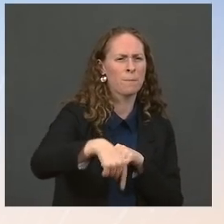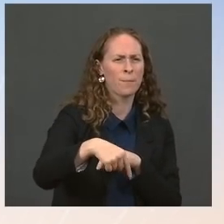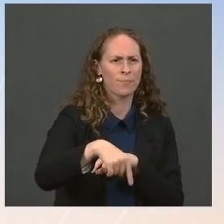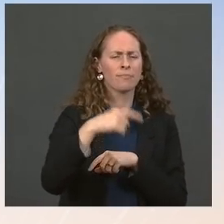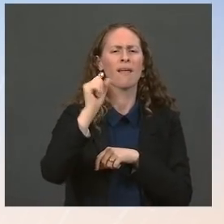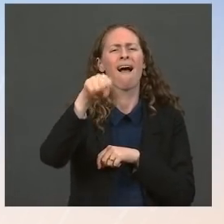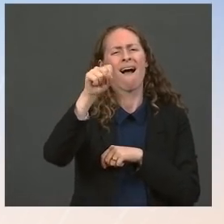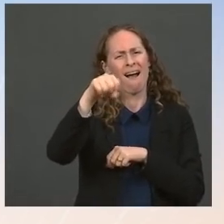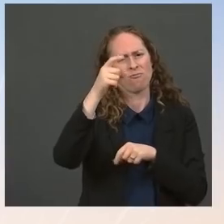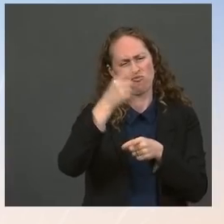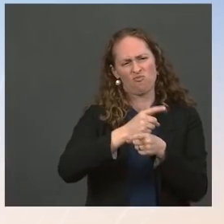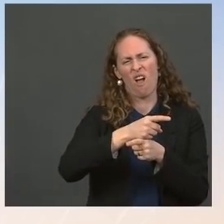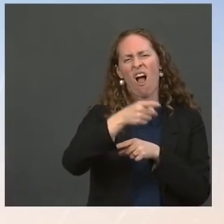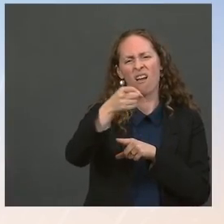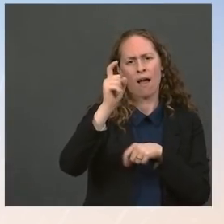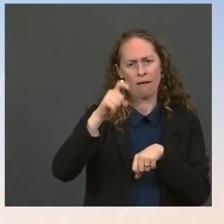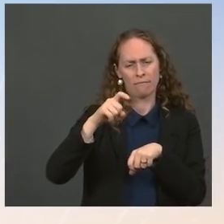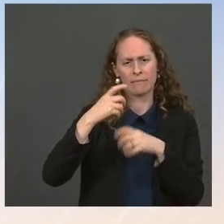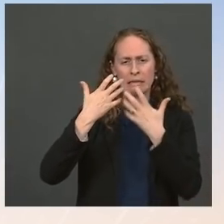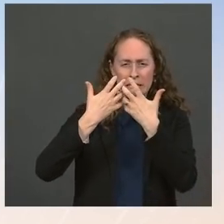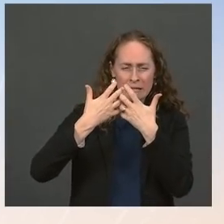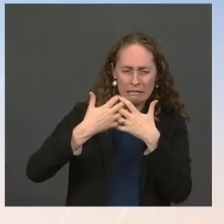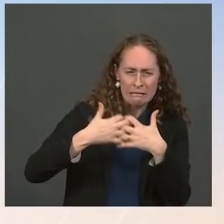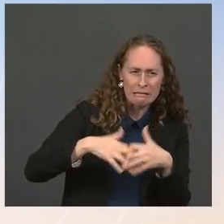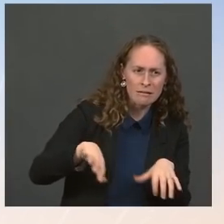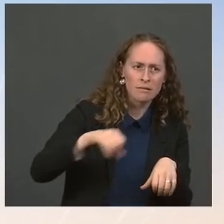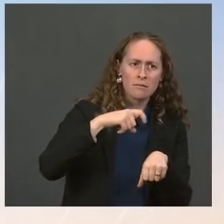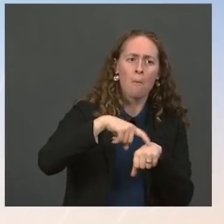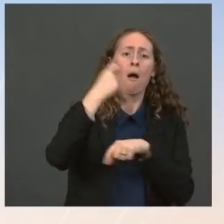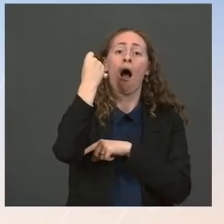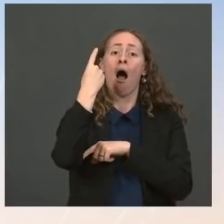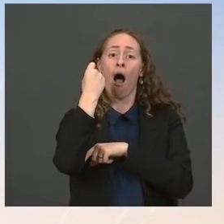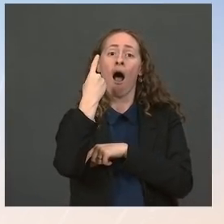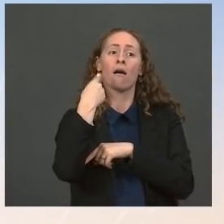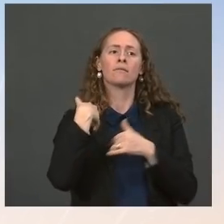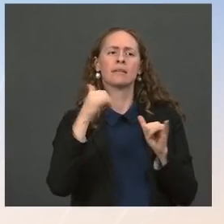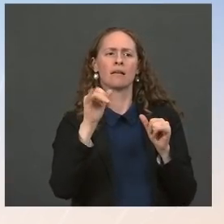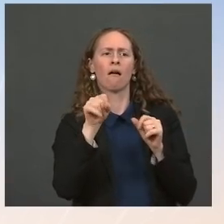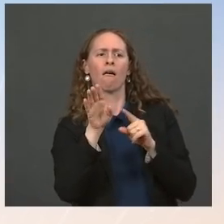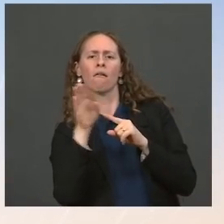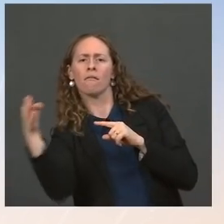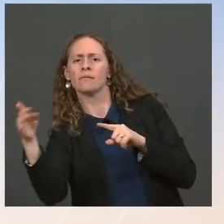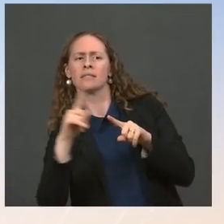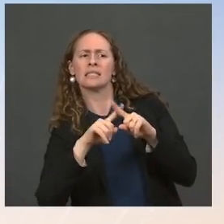but we will continue to look for any additional steps we can take to ease the burden on families across the country.